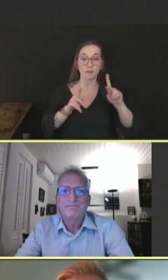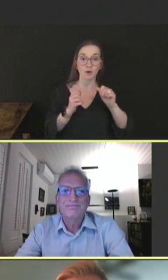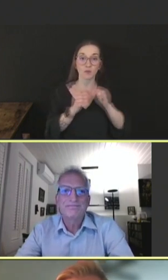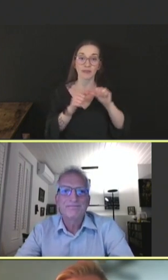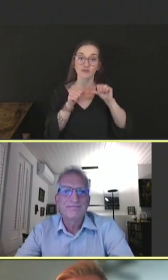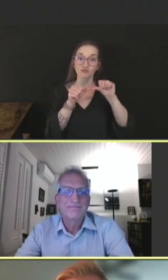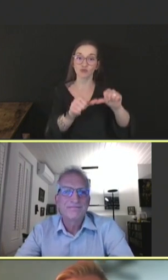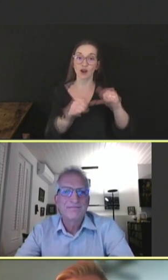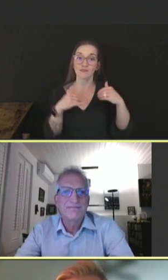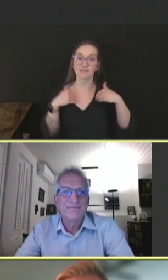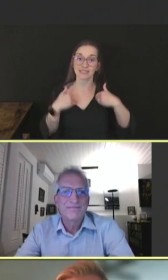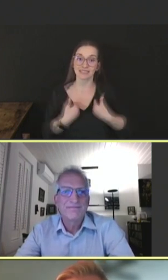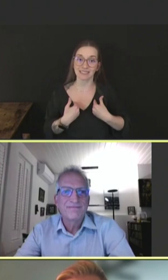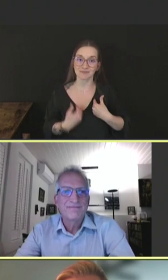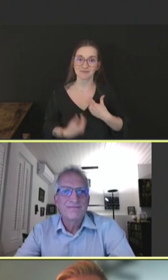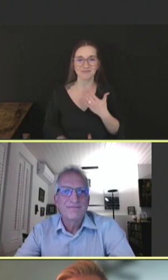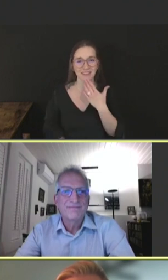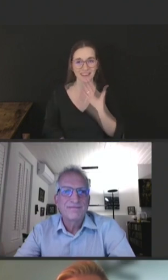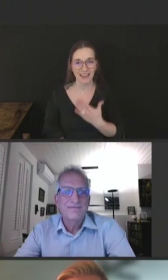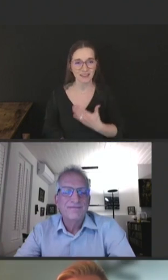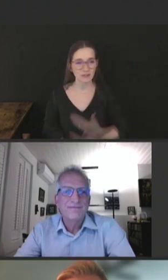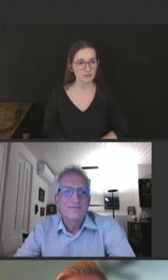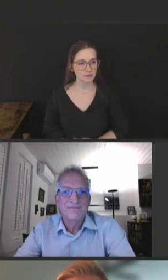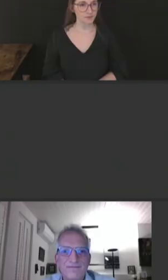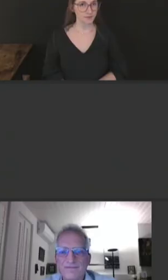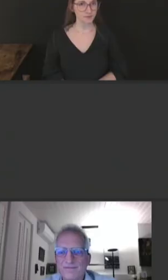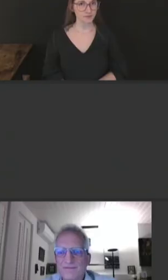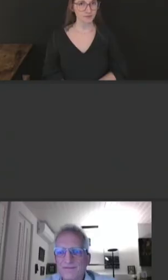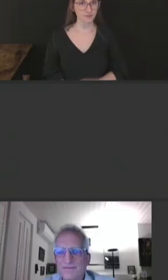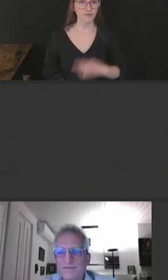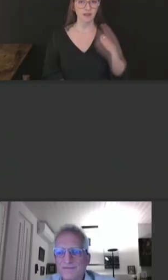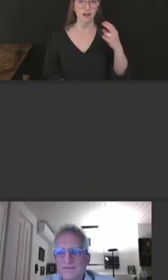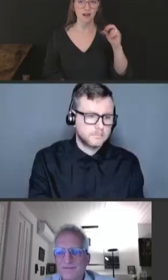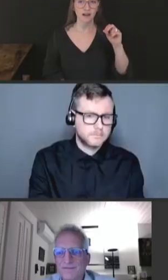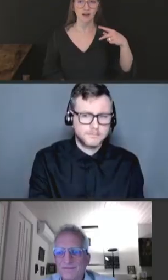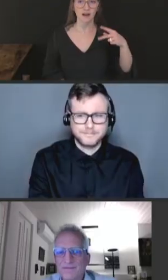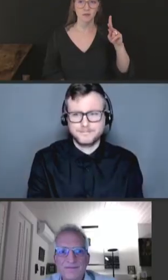Robert Hopkins: Thank you very much, Dr. Vos. Our next presenter